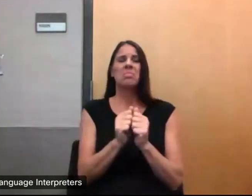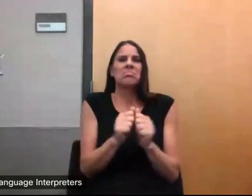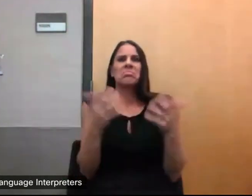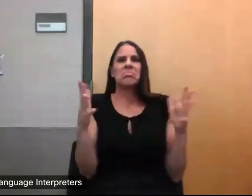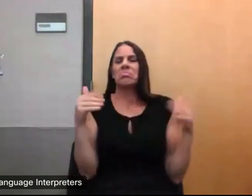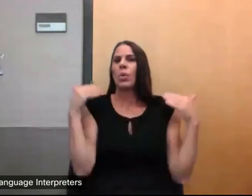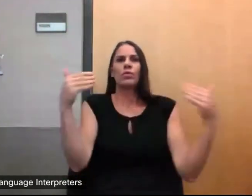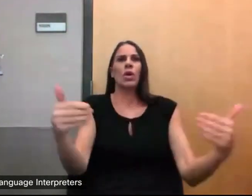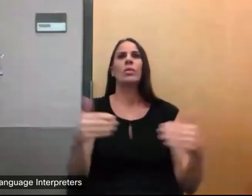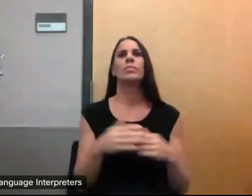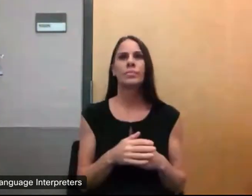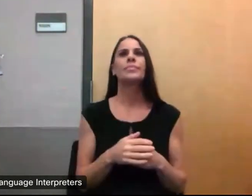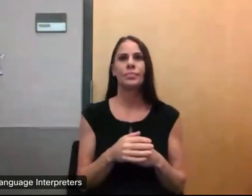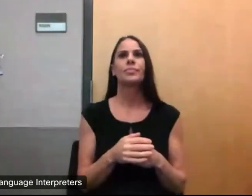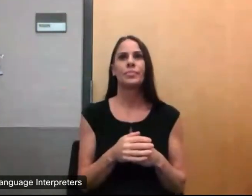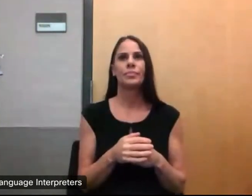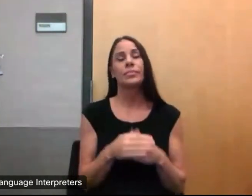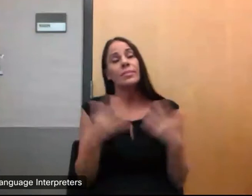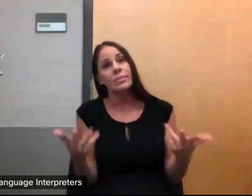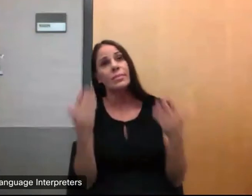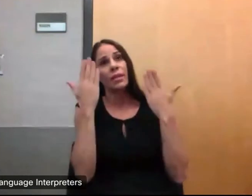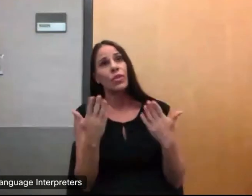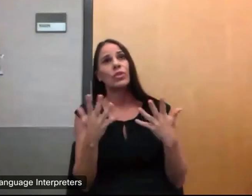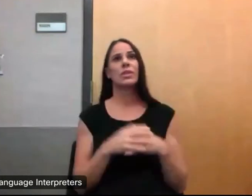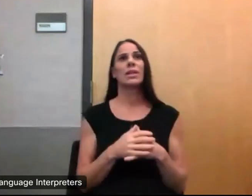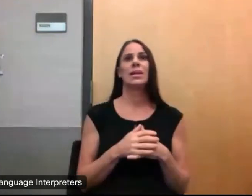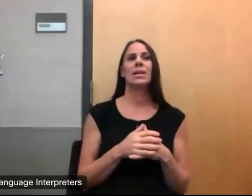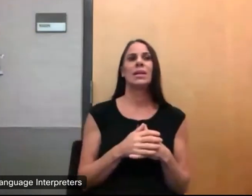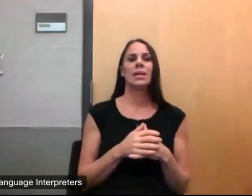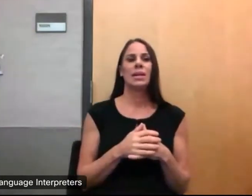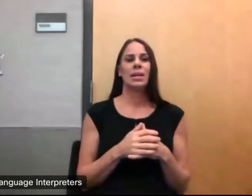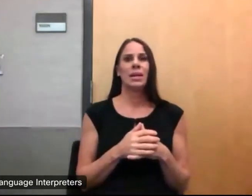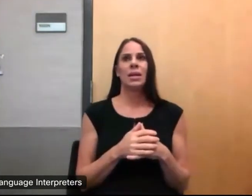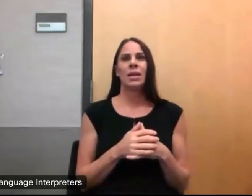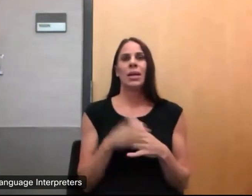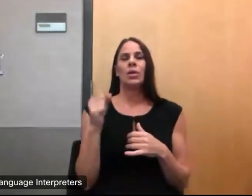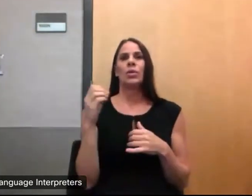so, unfortunately, and so thinking about, you know, I mentioned, you know,